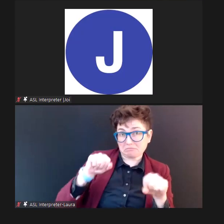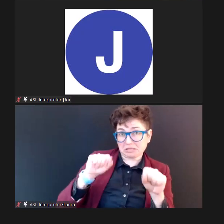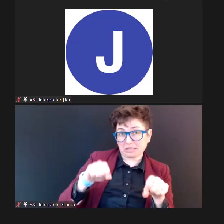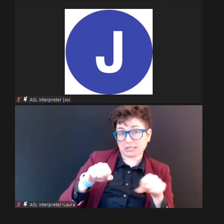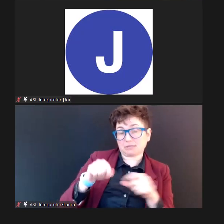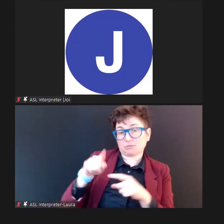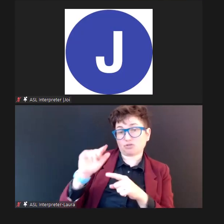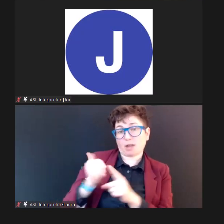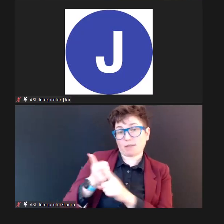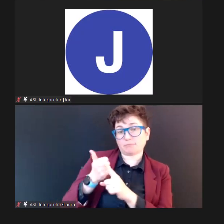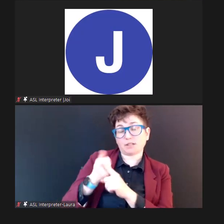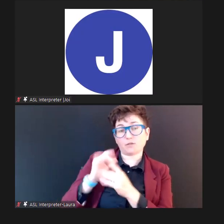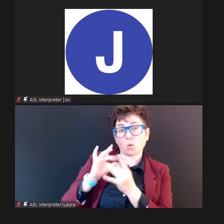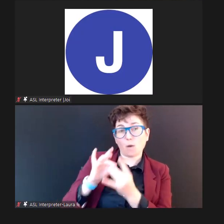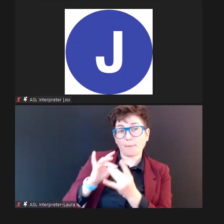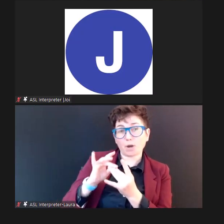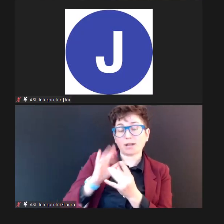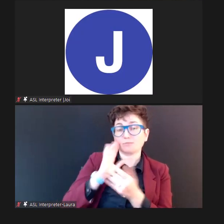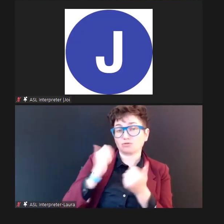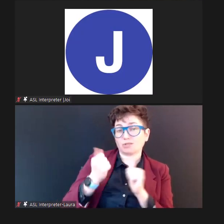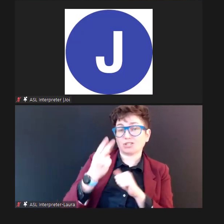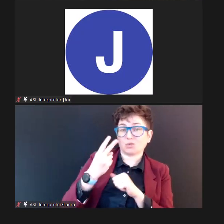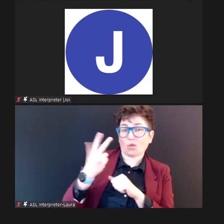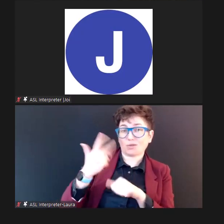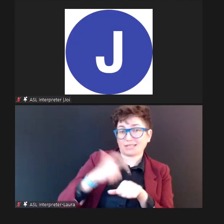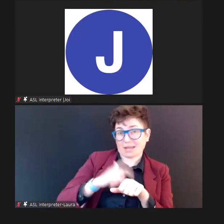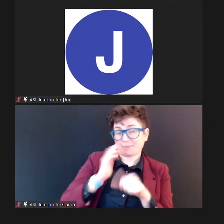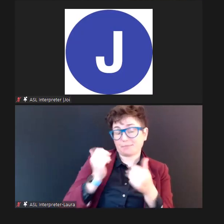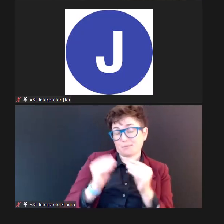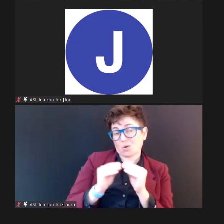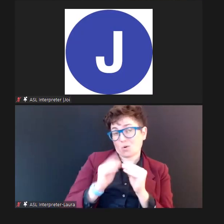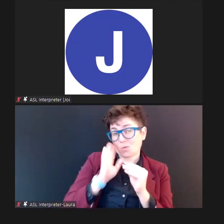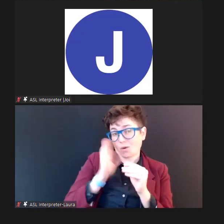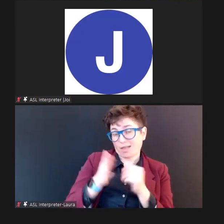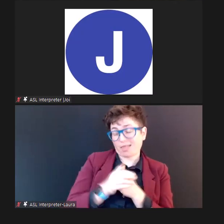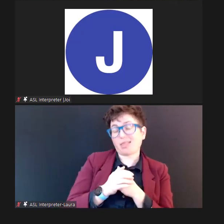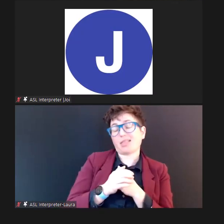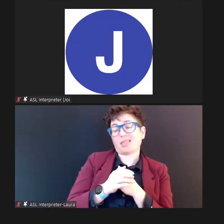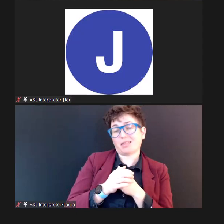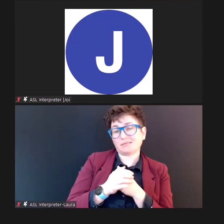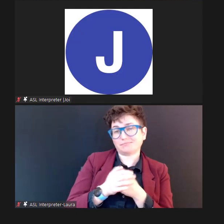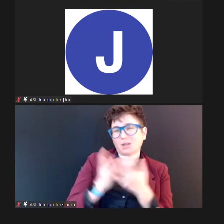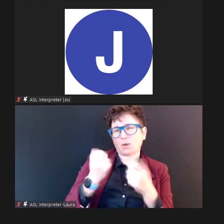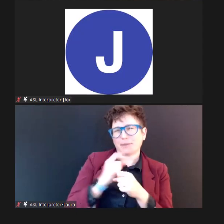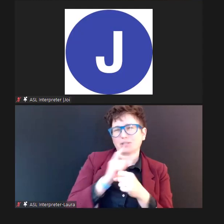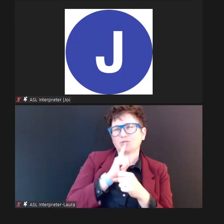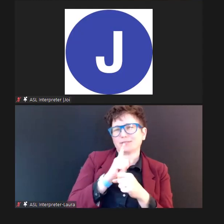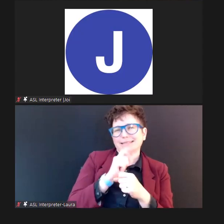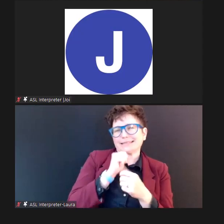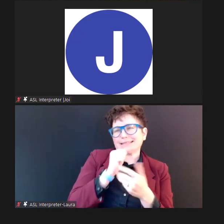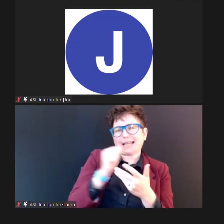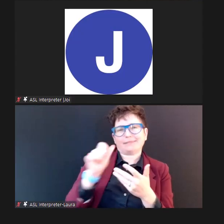Cooperative I'm going to try two or three more times um just to make sure